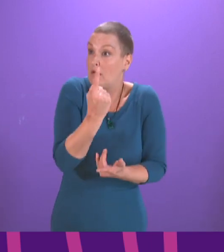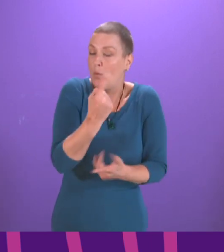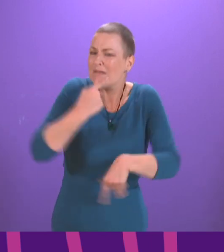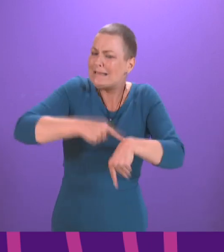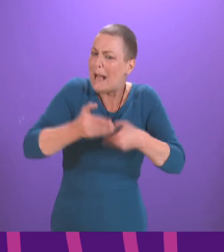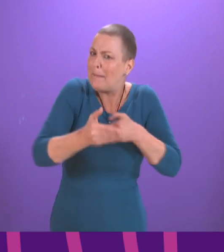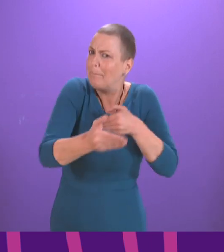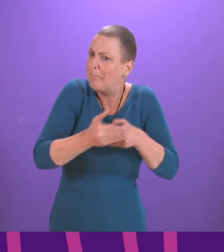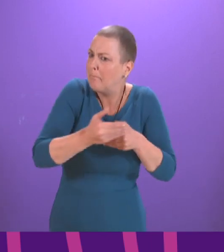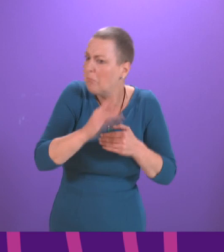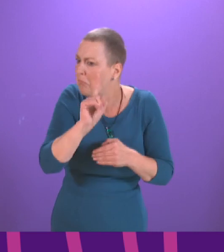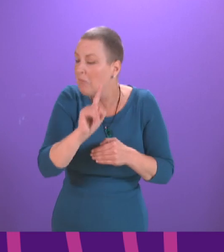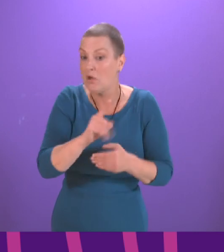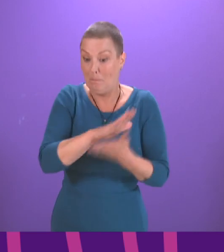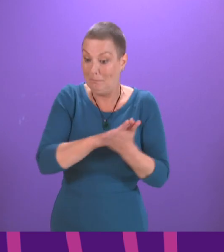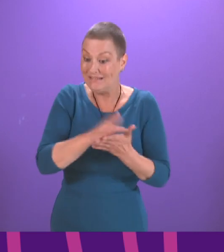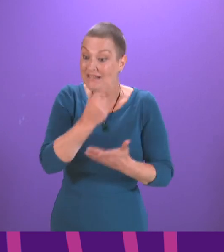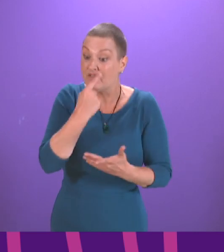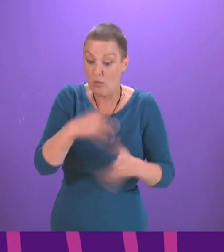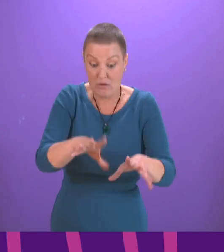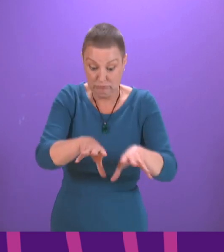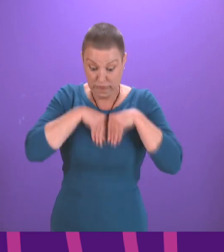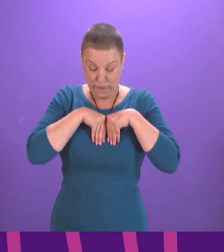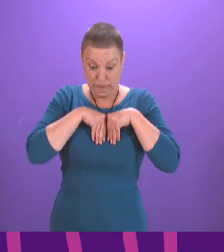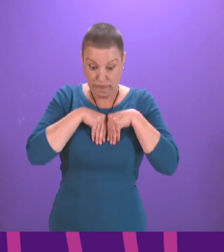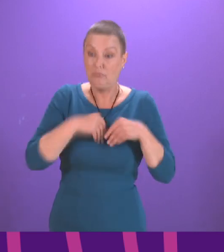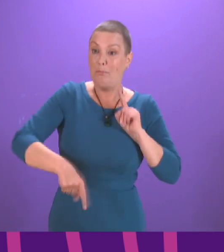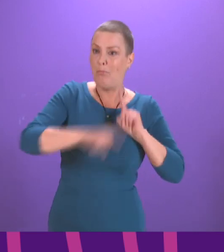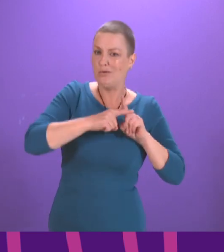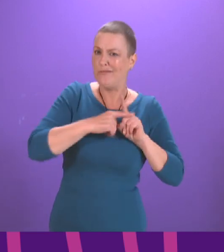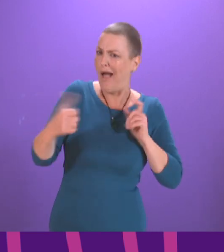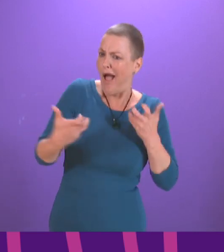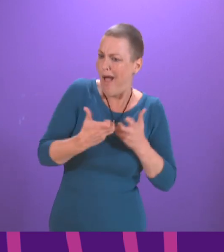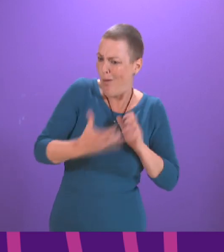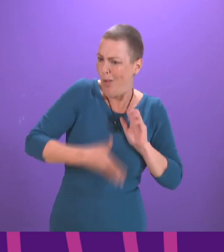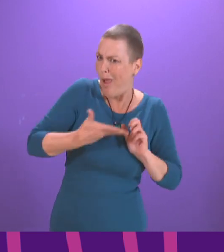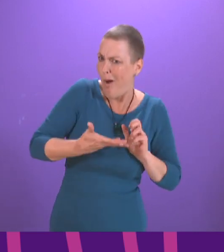so that the test and protect app can be updated as quickly as possible?